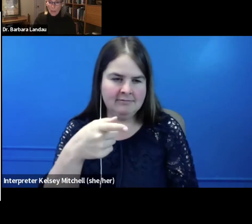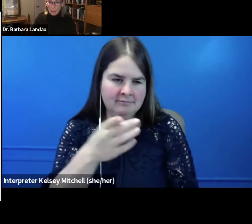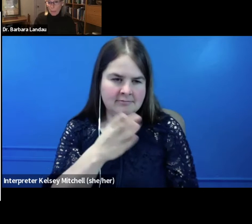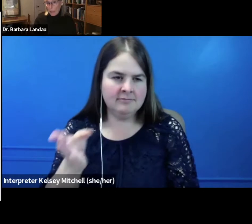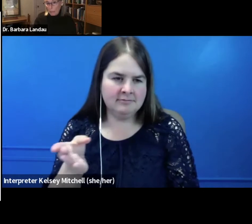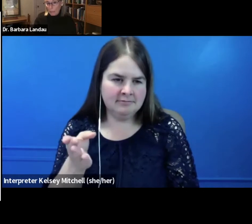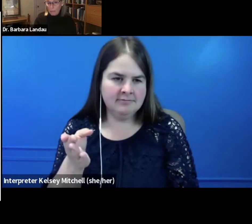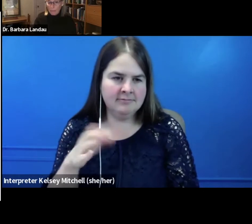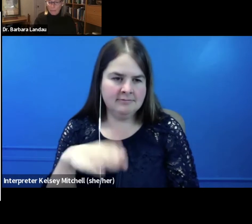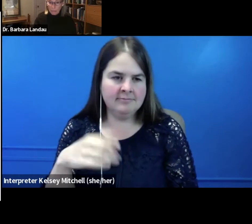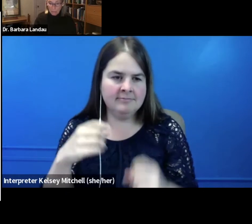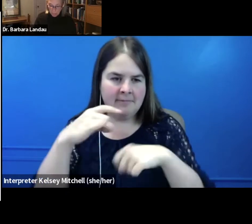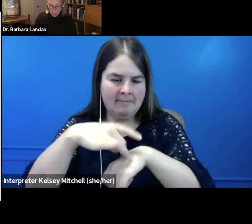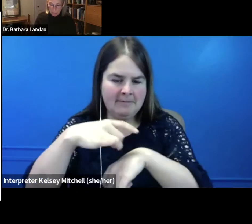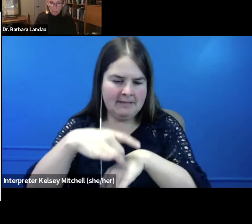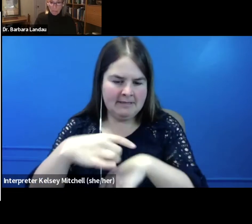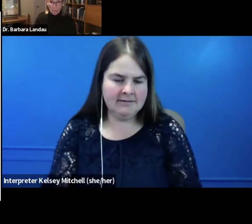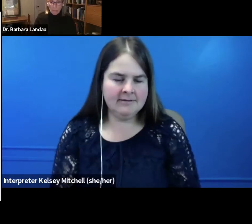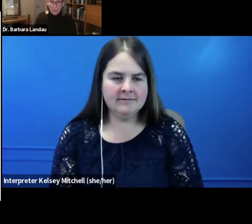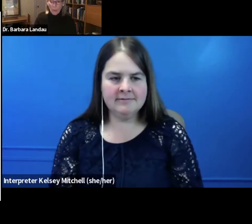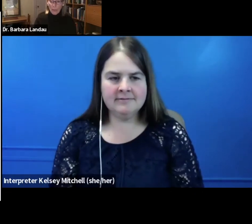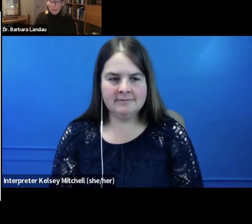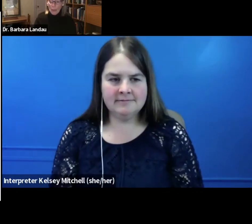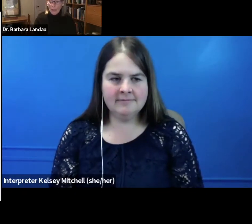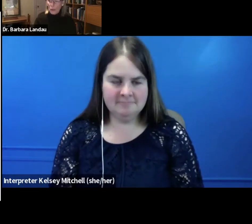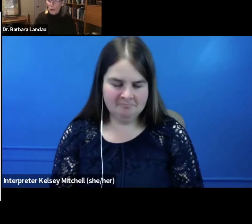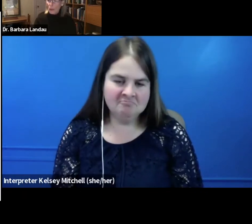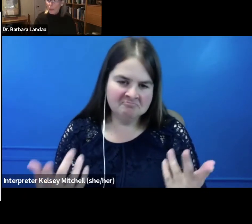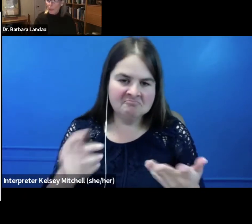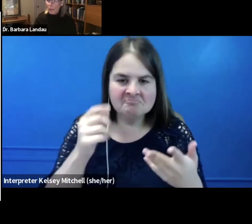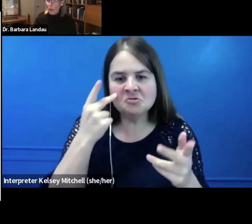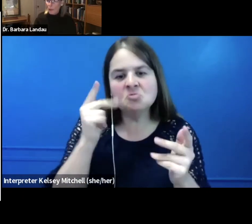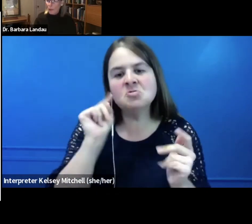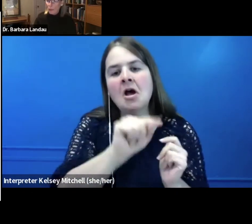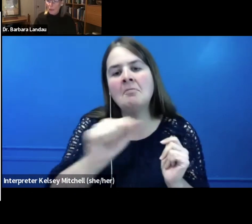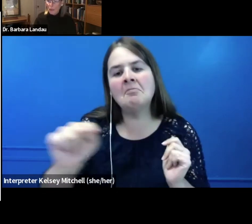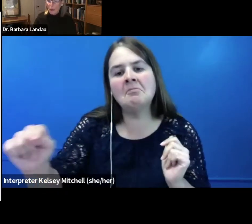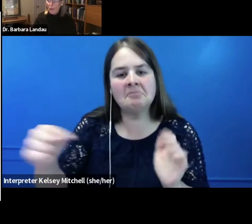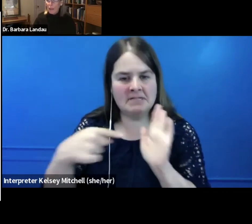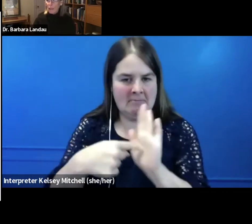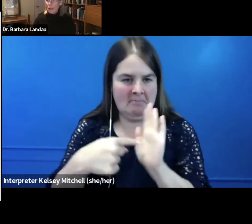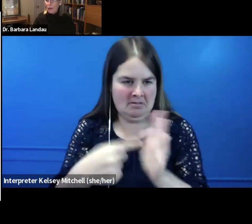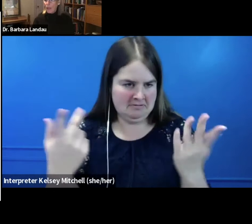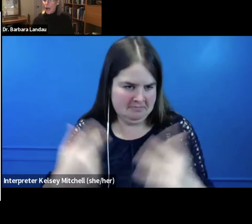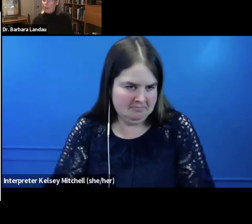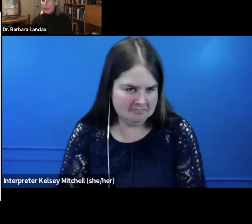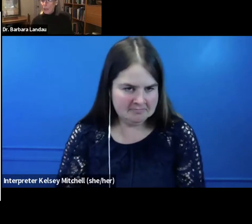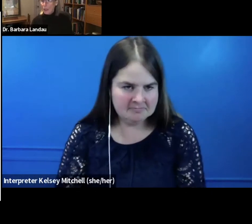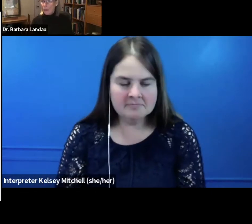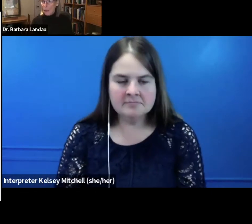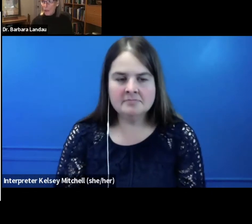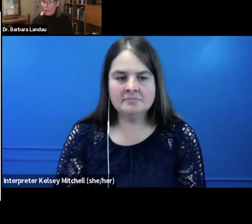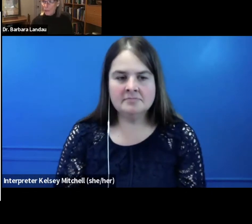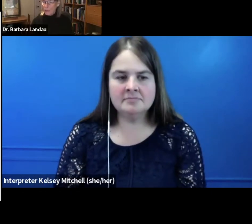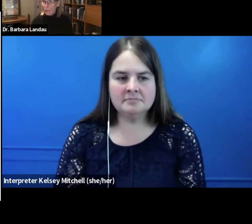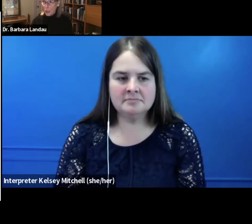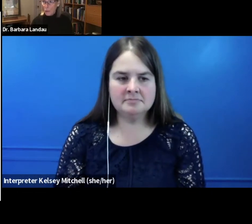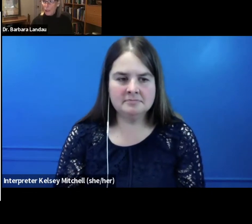pumpkin okay so those are some examples of the